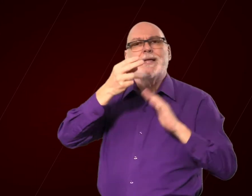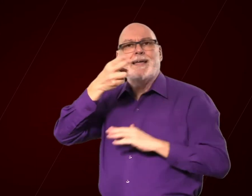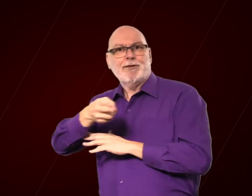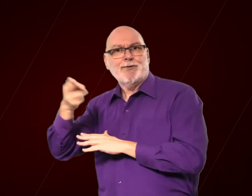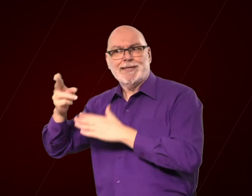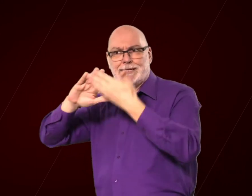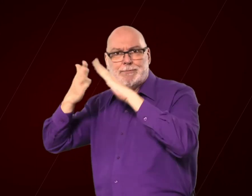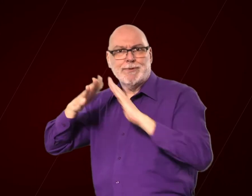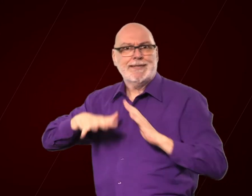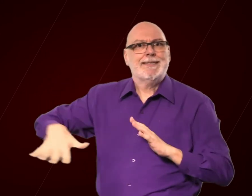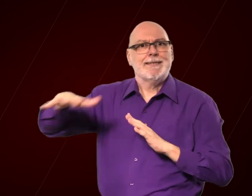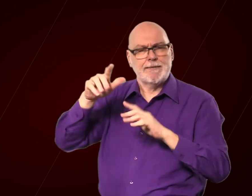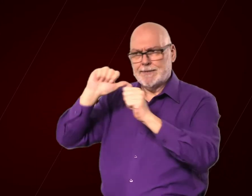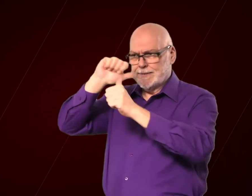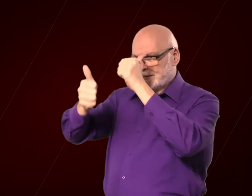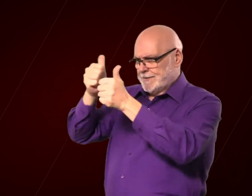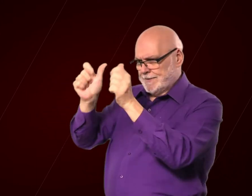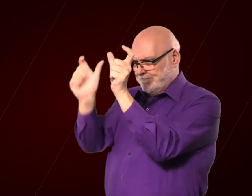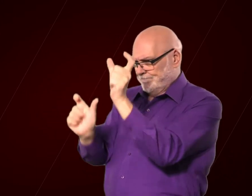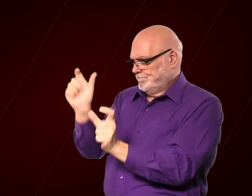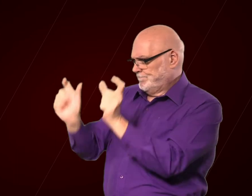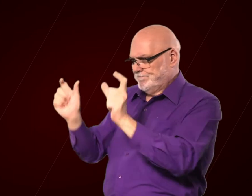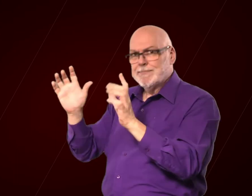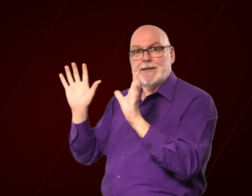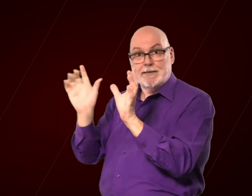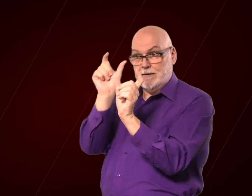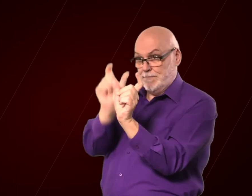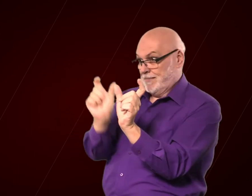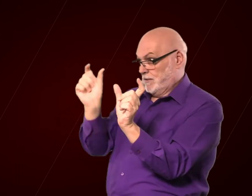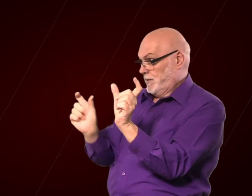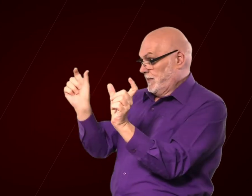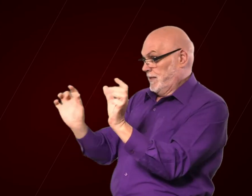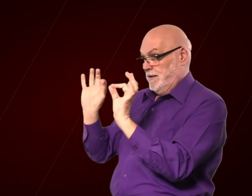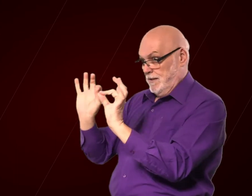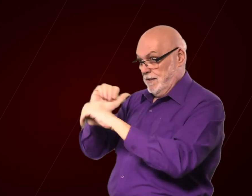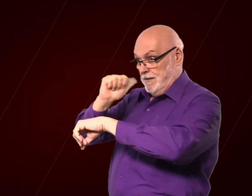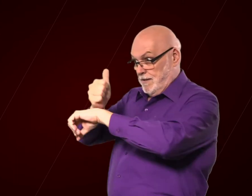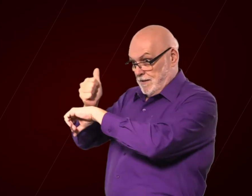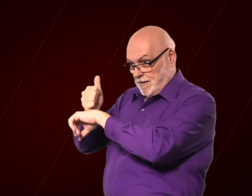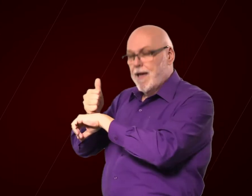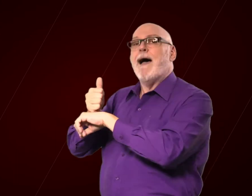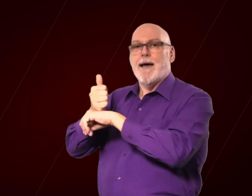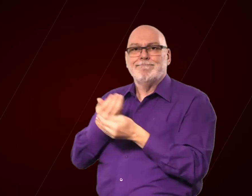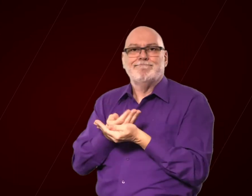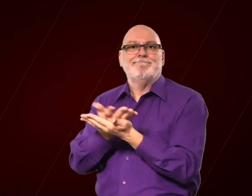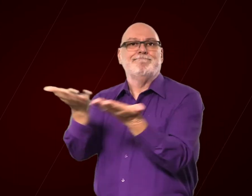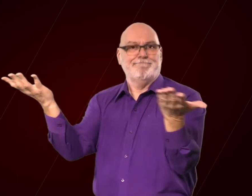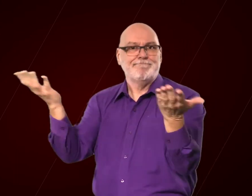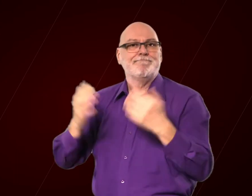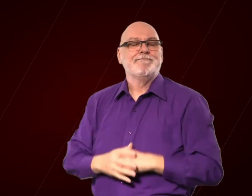and HoH community.